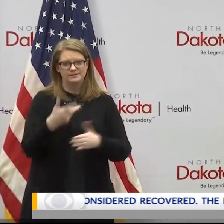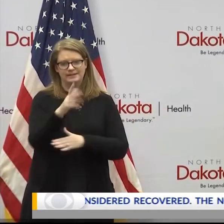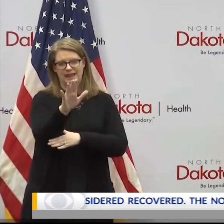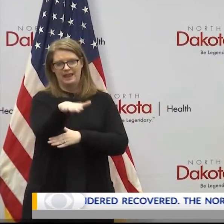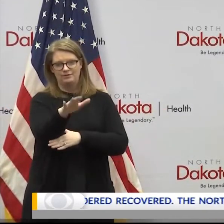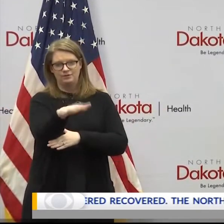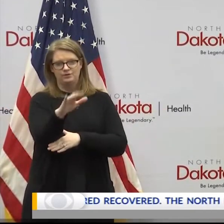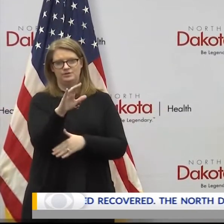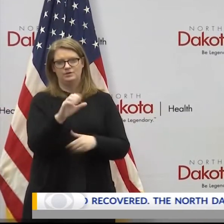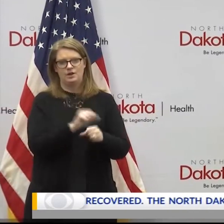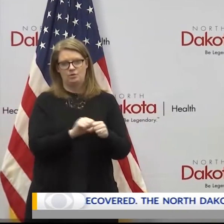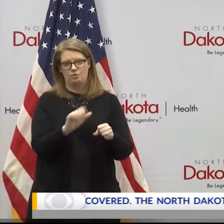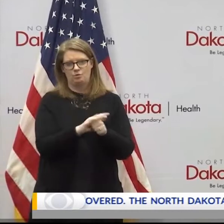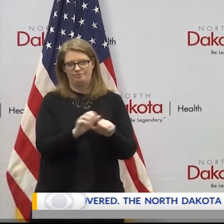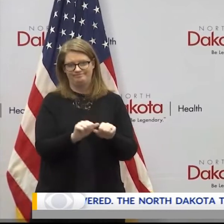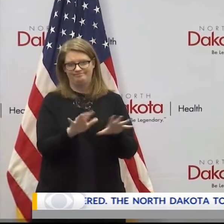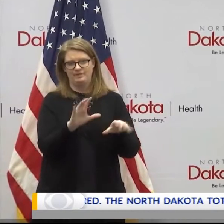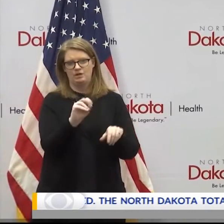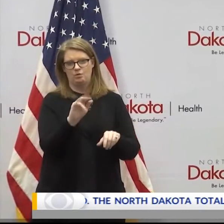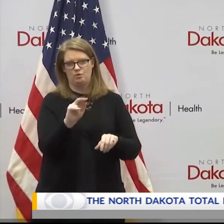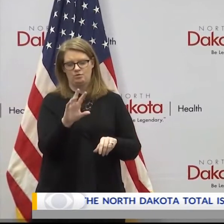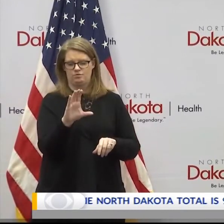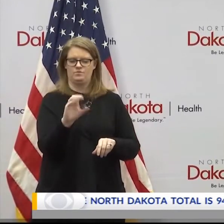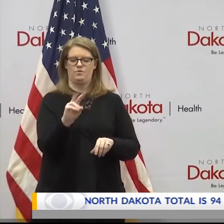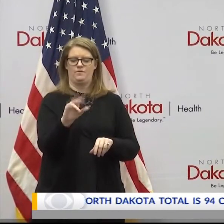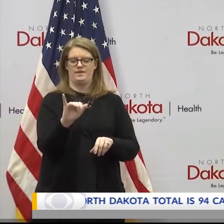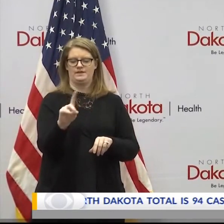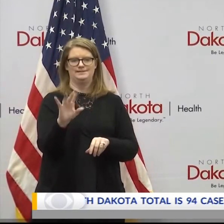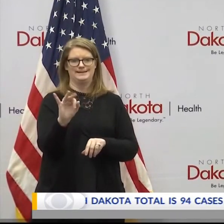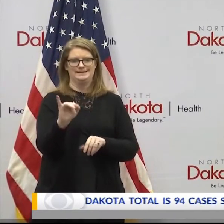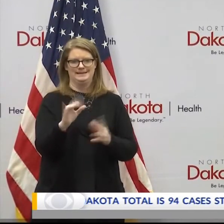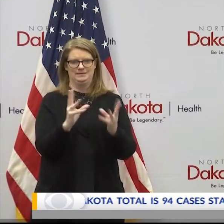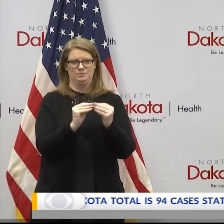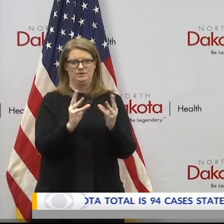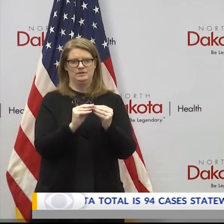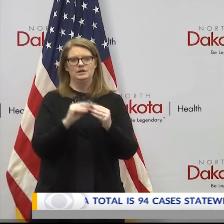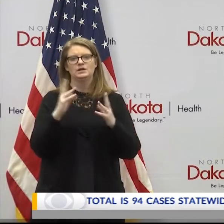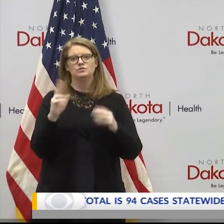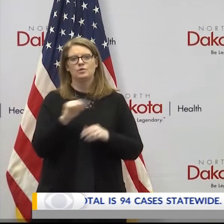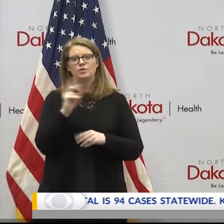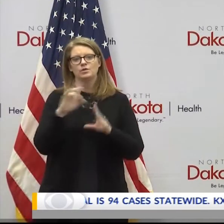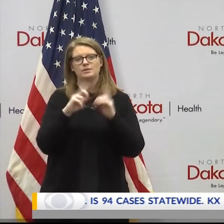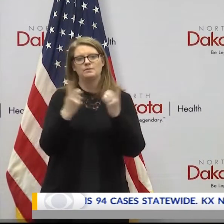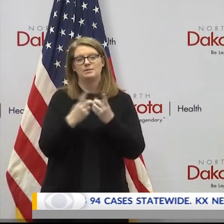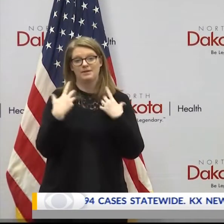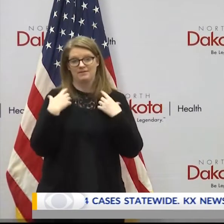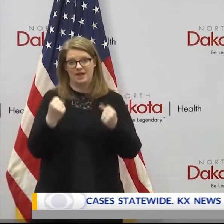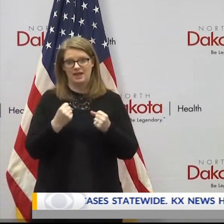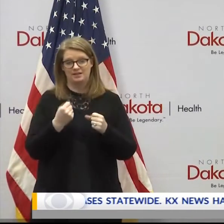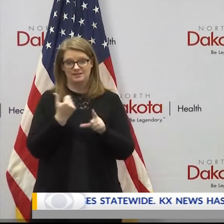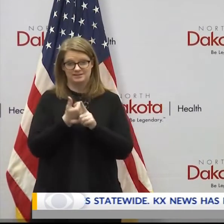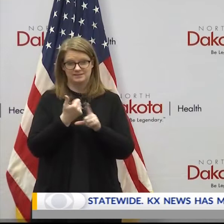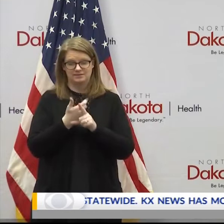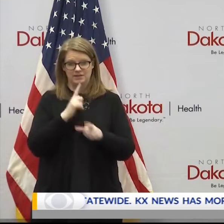6 TO 13-TIME INCREASE-- MEANING 600 POSITIVE CASES OR UP TO 1,300 POSITIVE CASES. HE ADDED-- MODELING SHOULD BECOME MORE